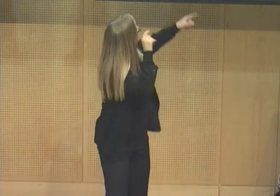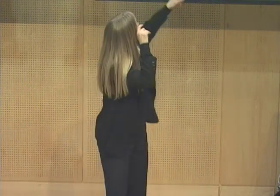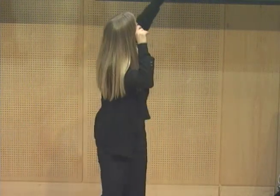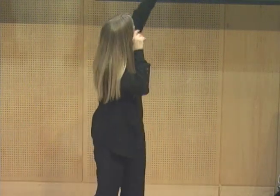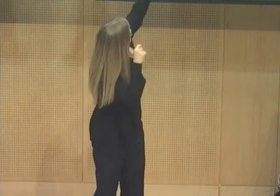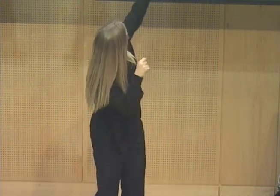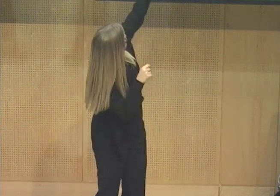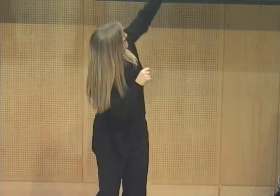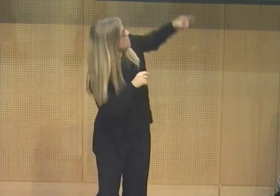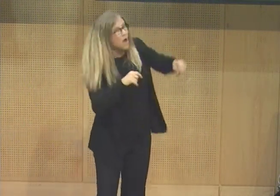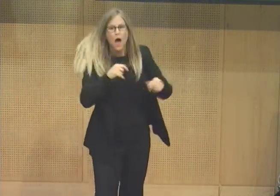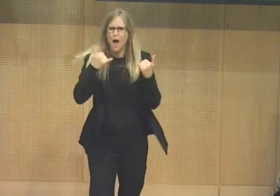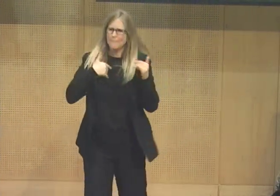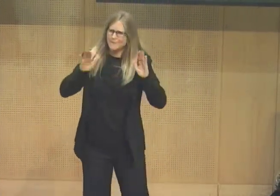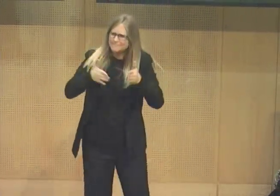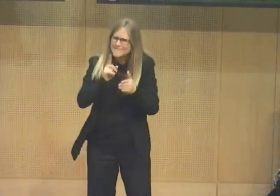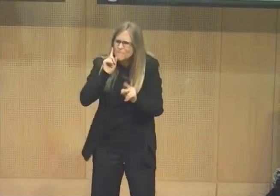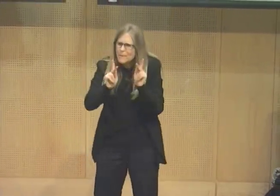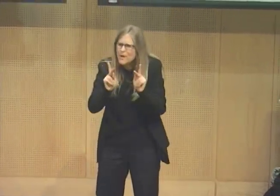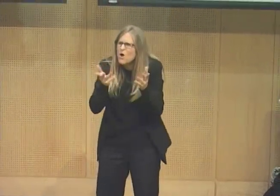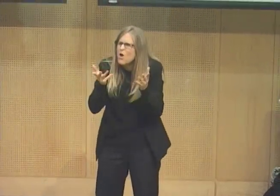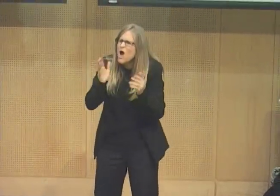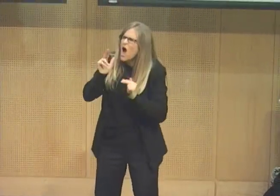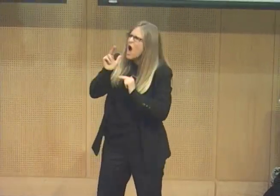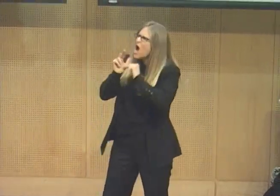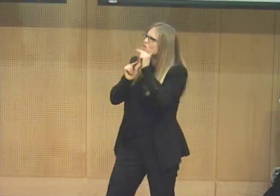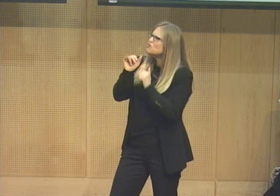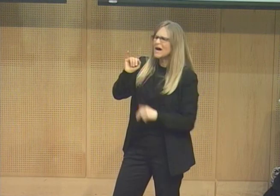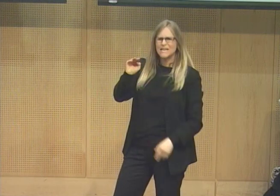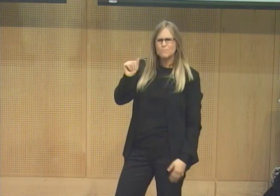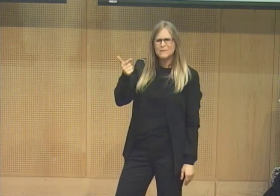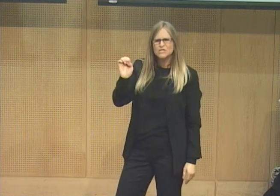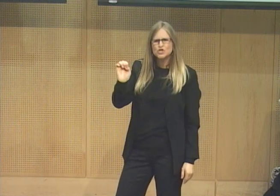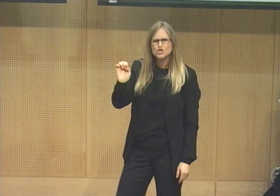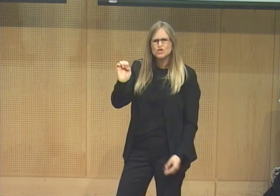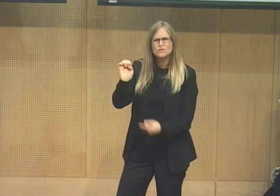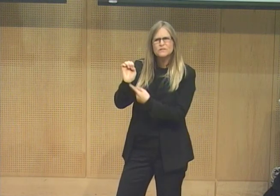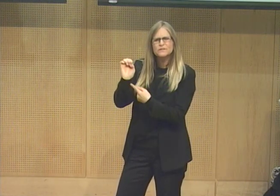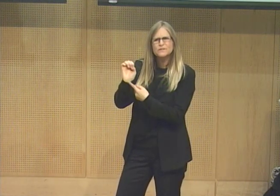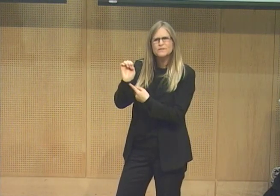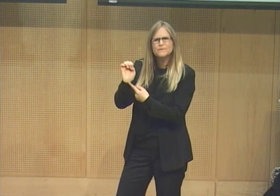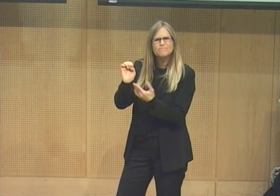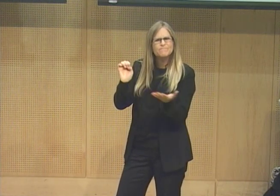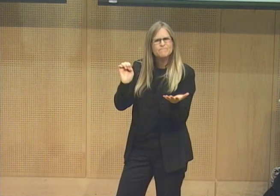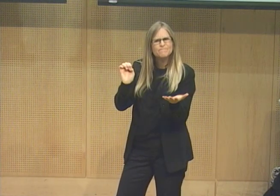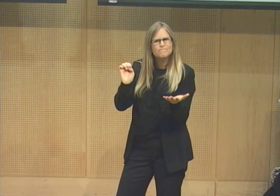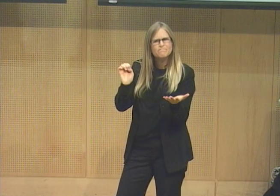What is the constructed image of Deaf people? I wanted to find out.